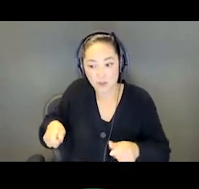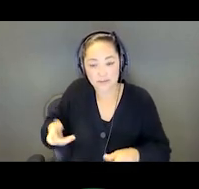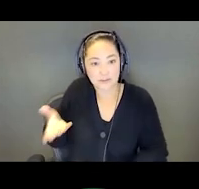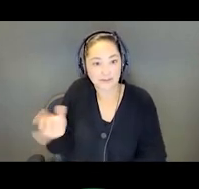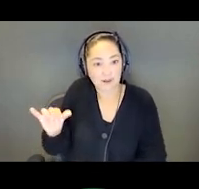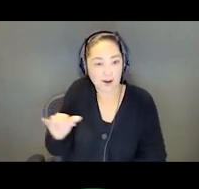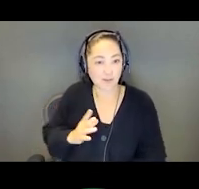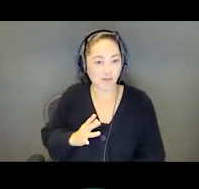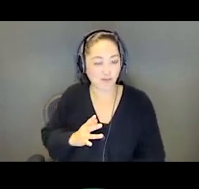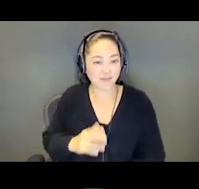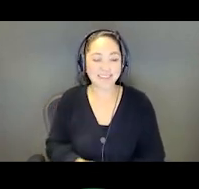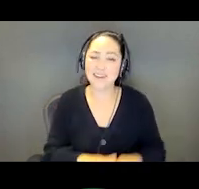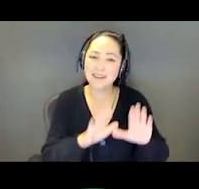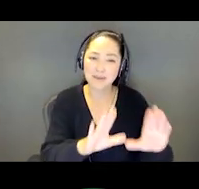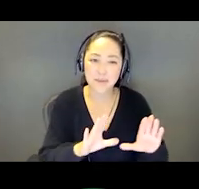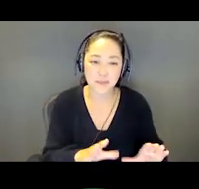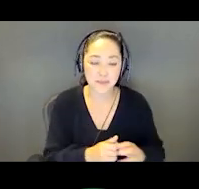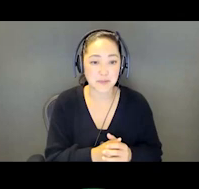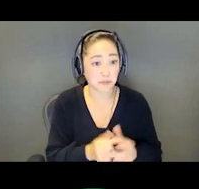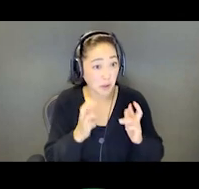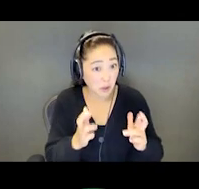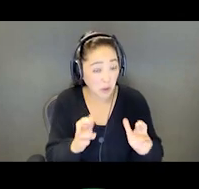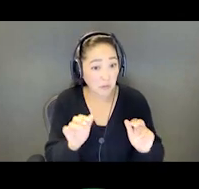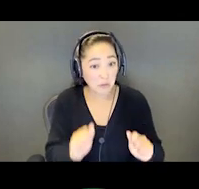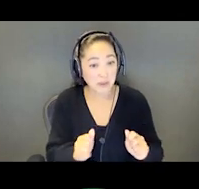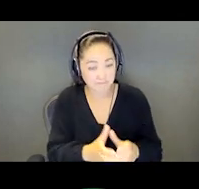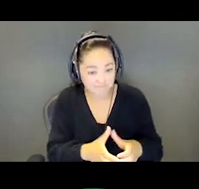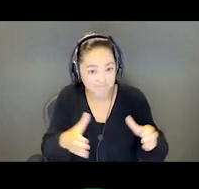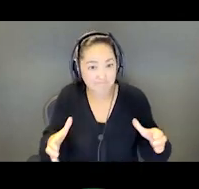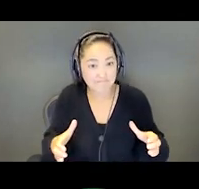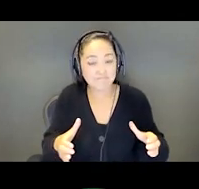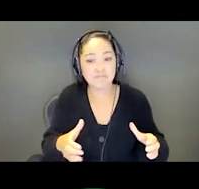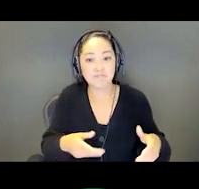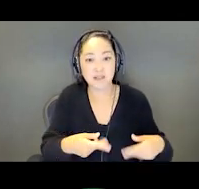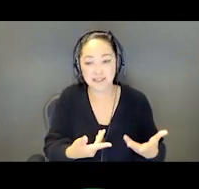Amazing. Yeah, and hopefully we can continue to expand that and get more of these chairs